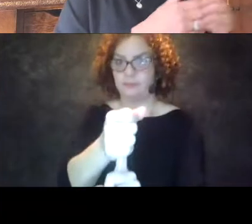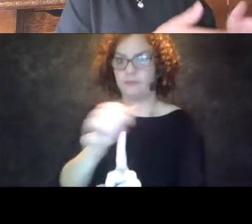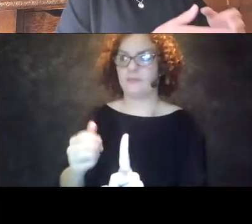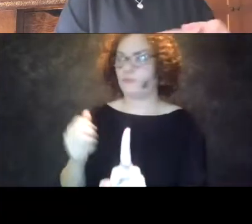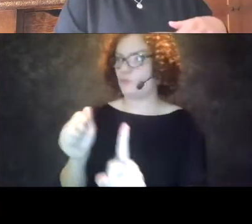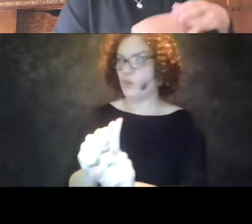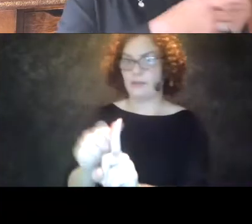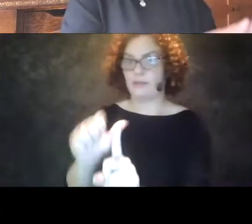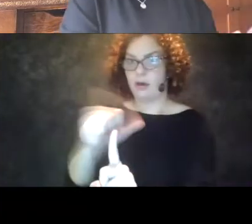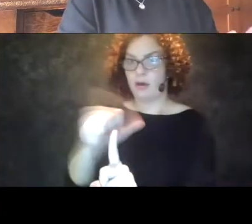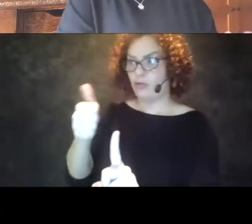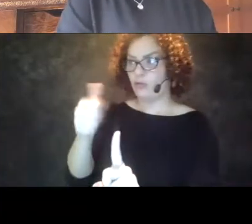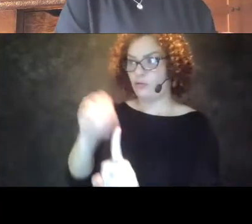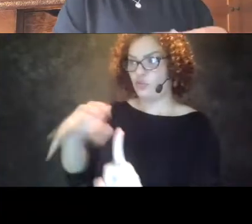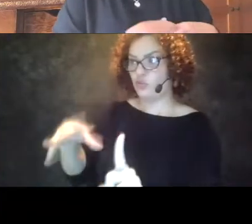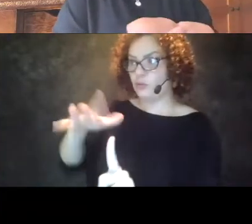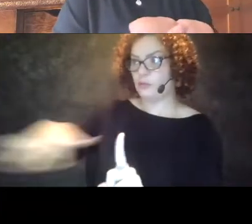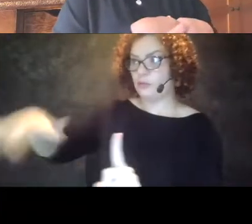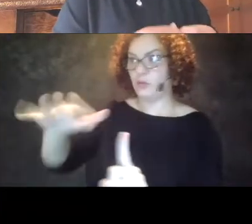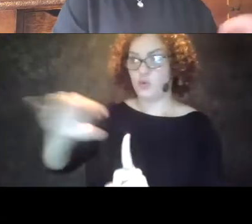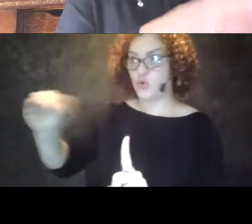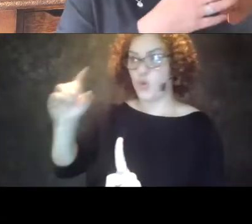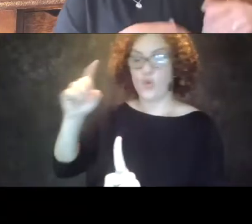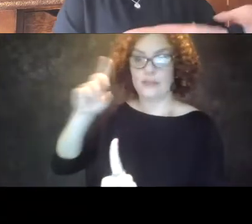because they're there, we've got them integrated, and now they're fully part of everything in